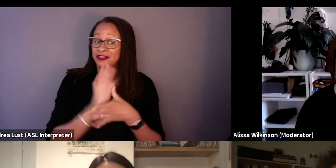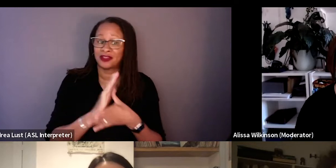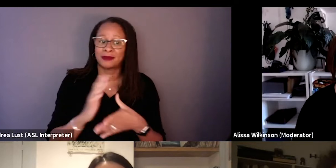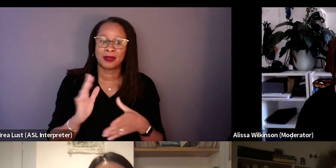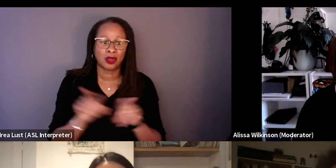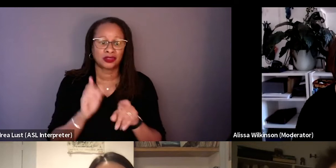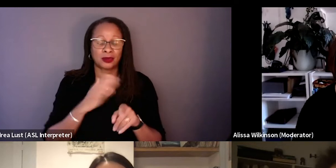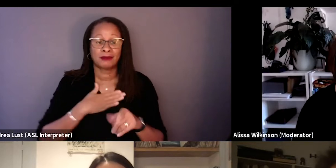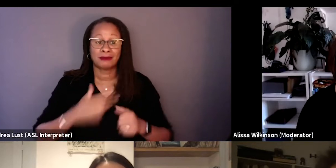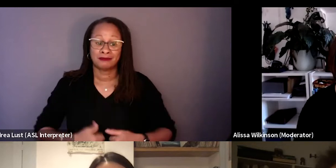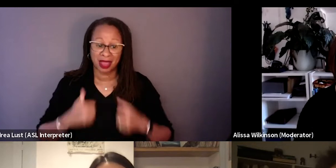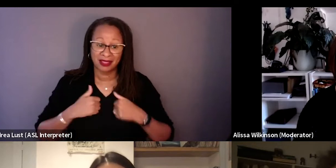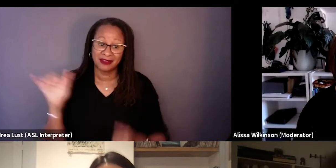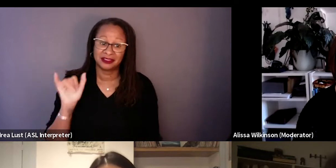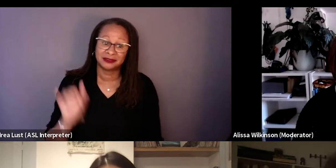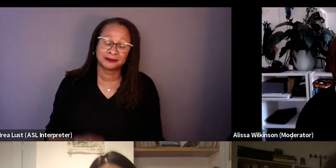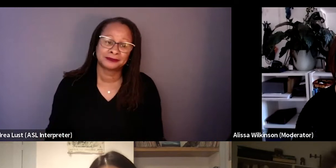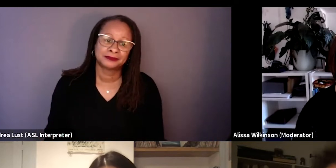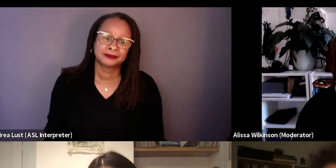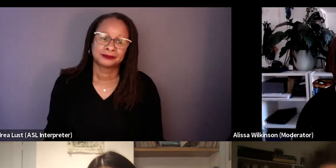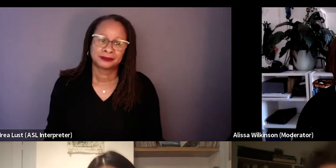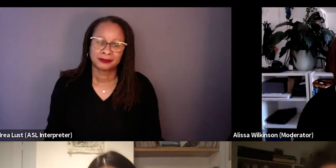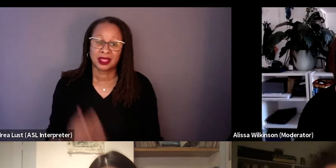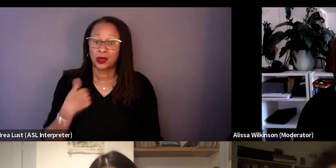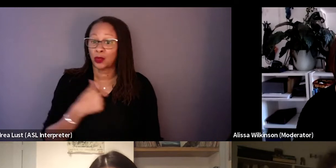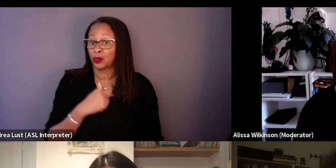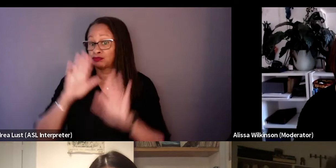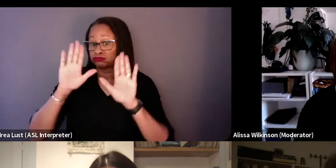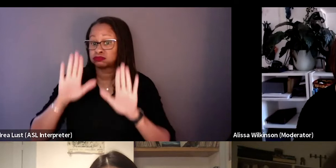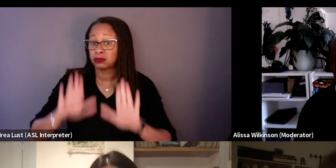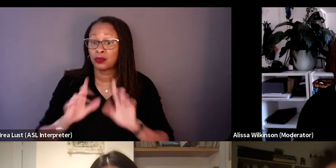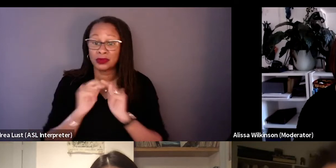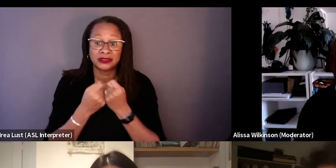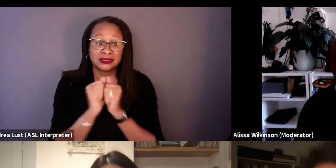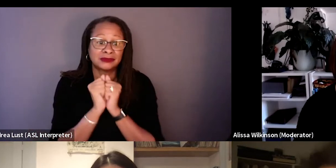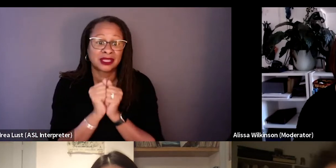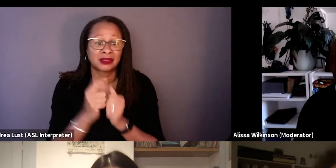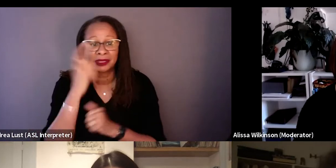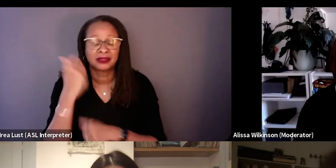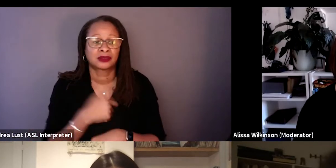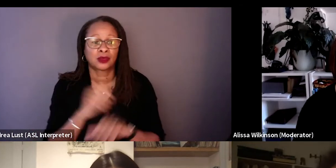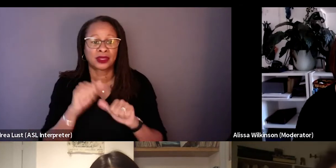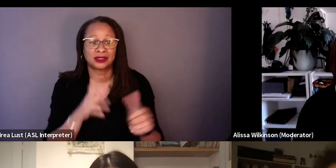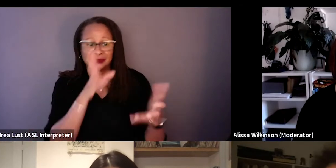Hmm. But, but we were a great team together because we could talk about things